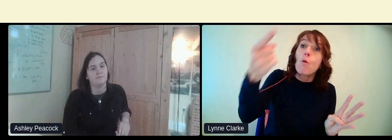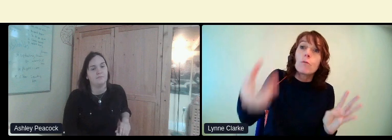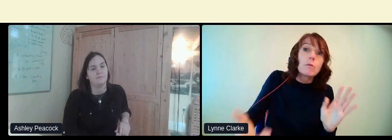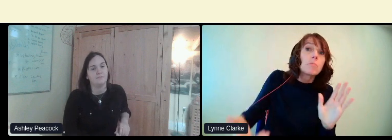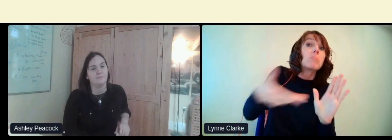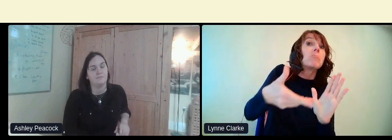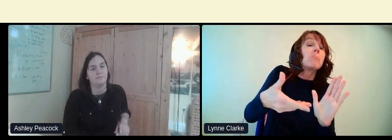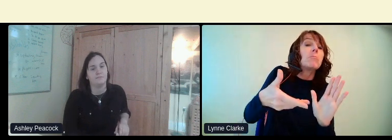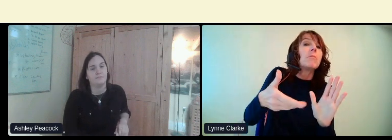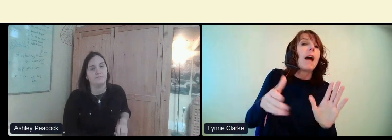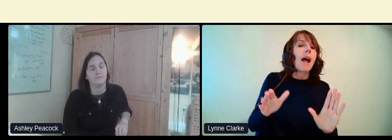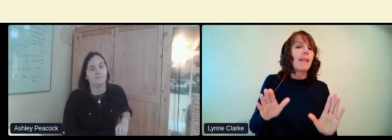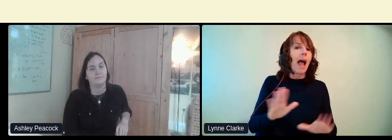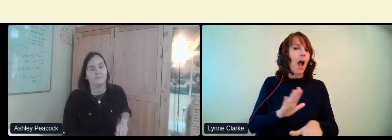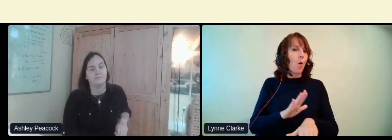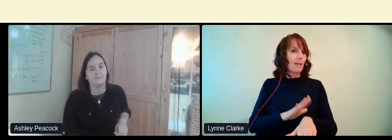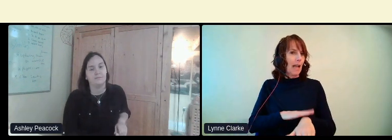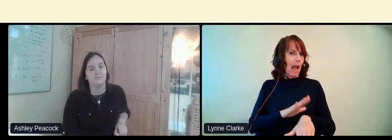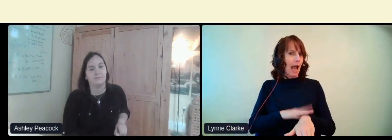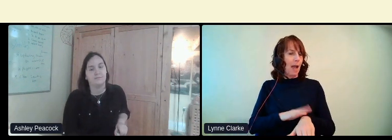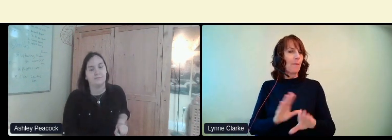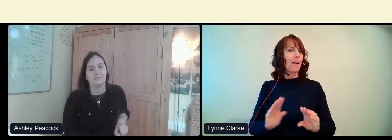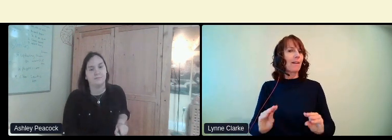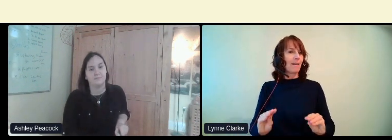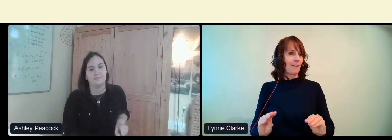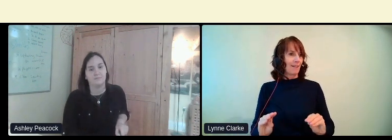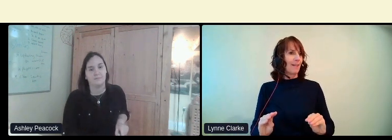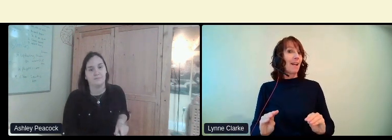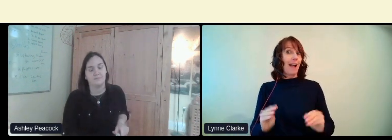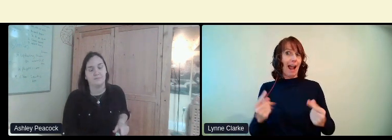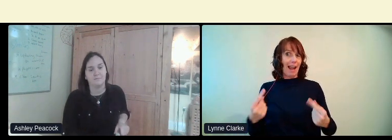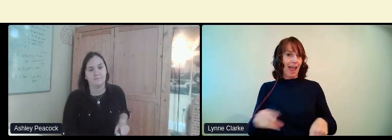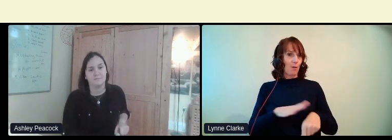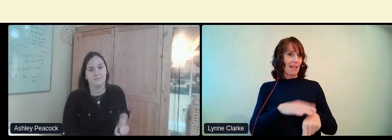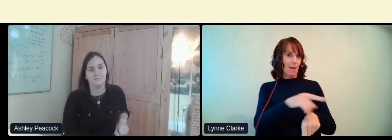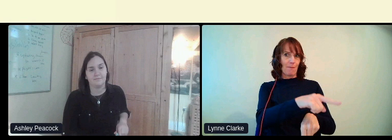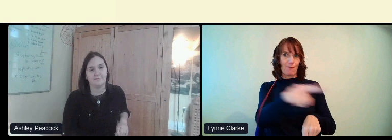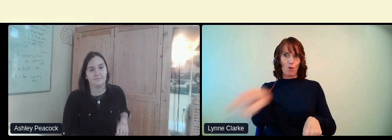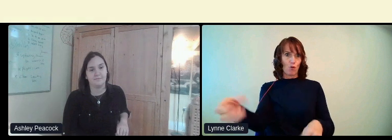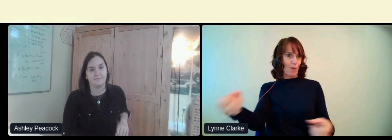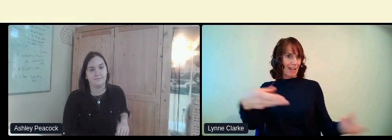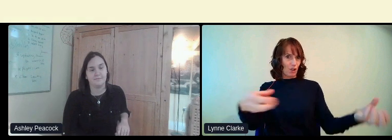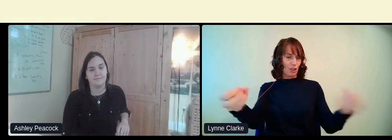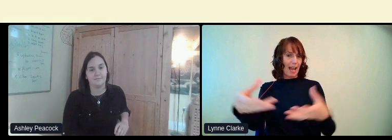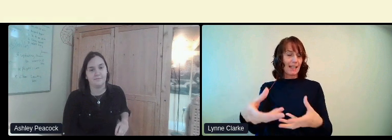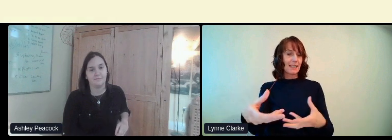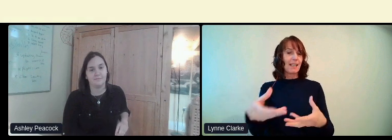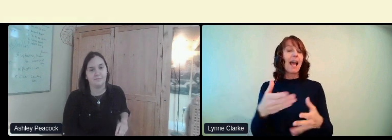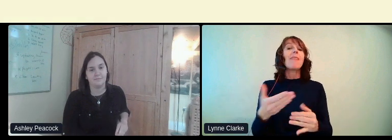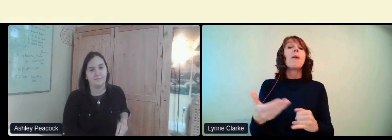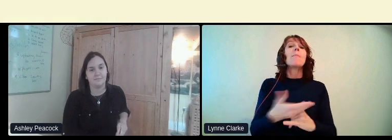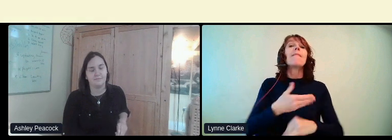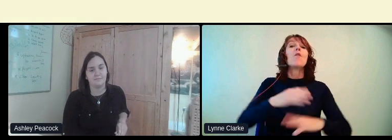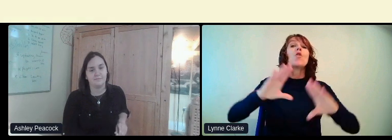to say before you finish the meeting. You could say does anyone else have anything to share? And